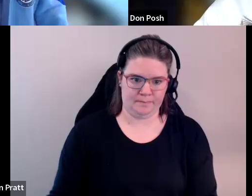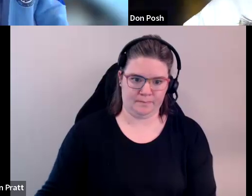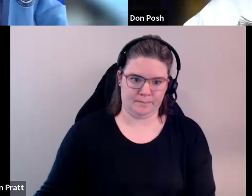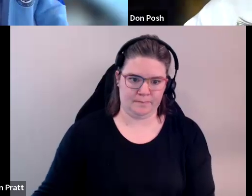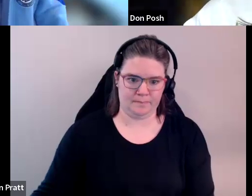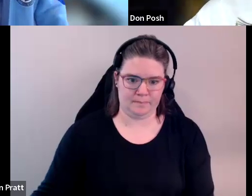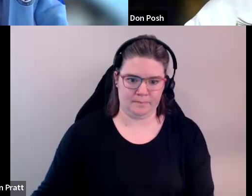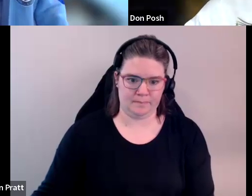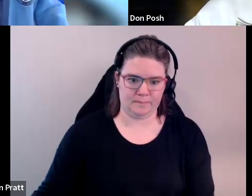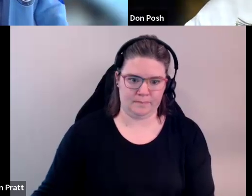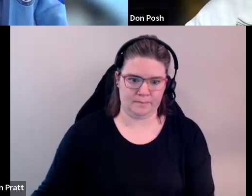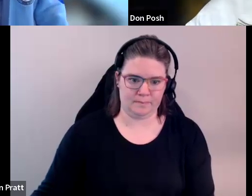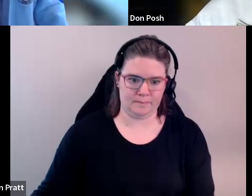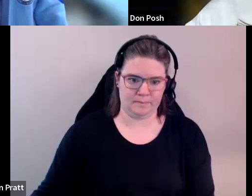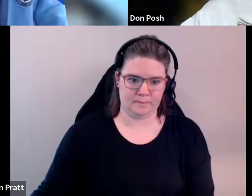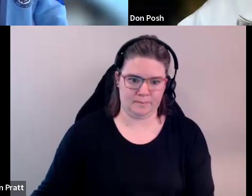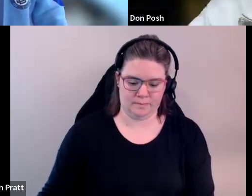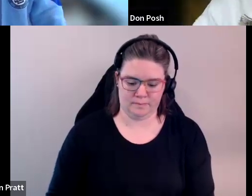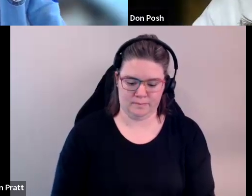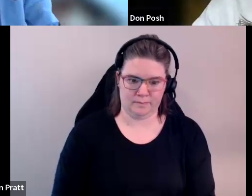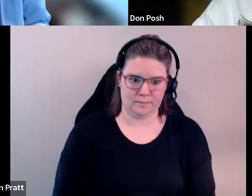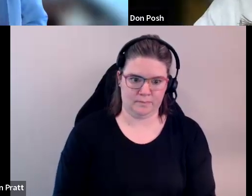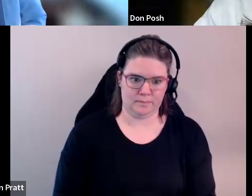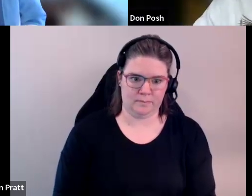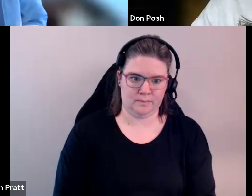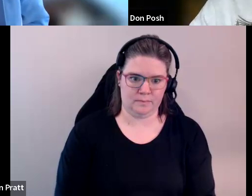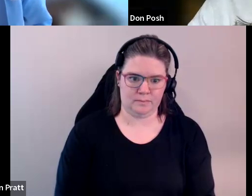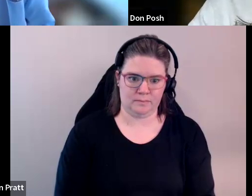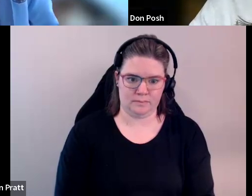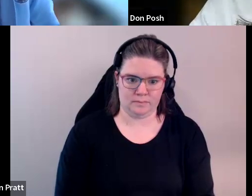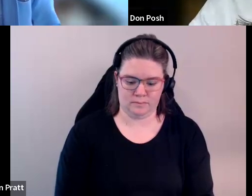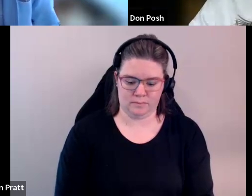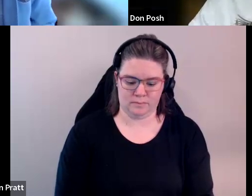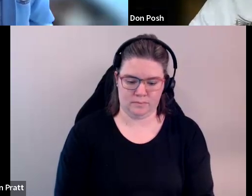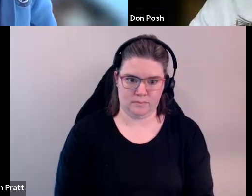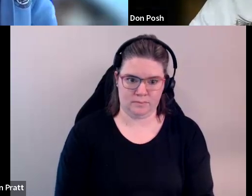Don Dew: And to Don Dew: turn the recording back on, okay? Don Dew: So.